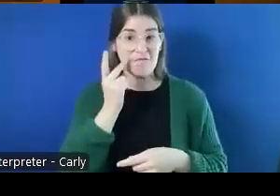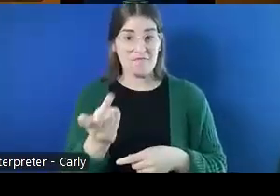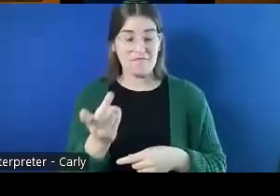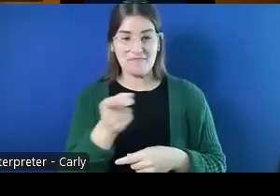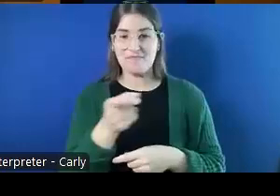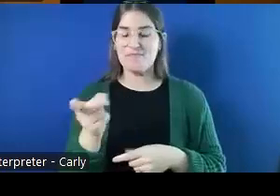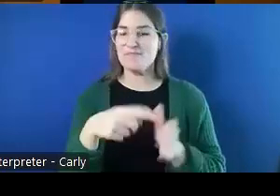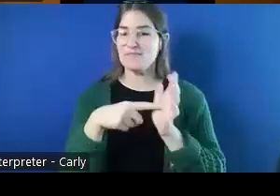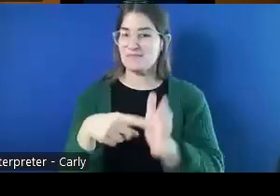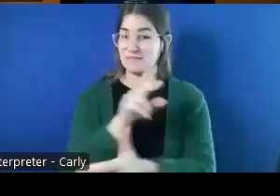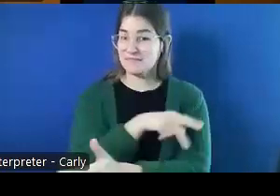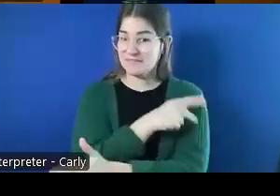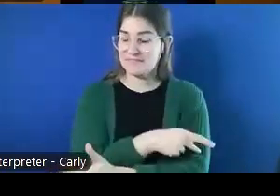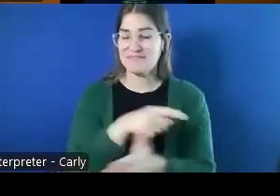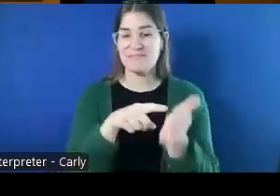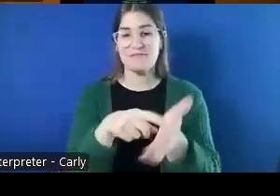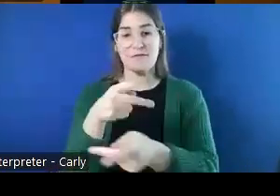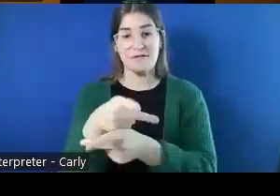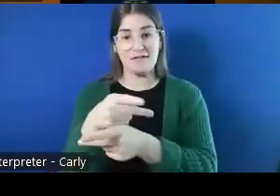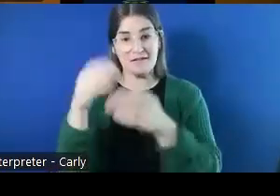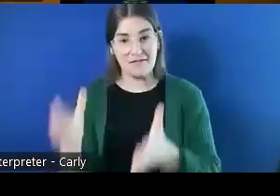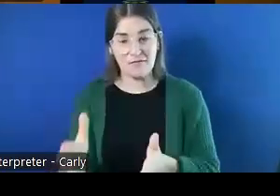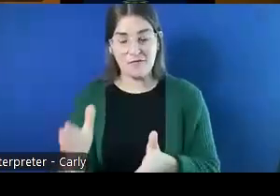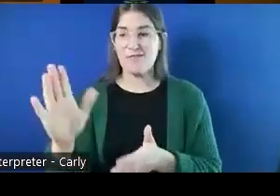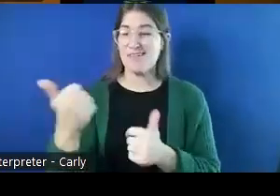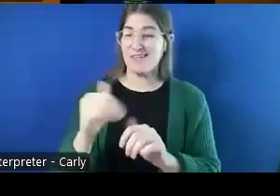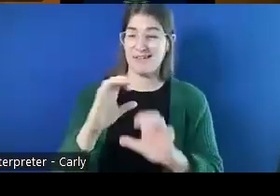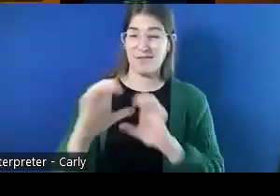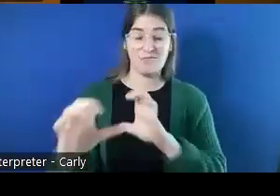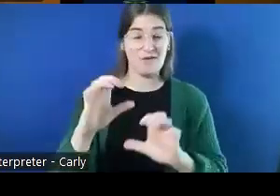patient and caregivers to kind of break down their communication patterns which is used a lot even